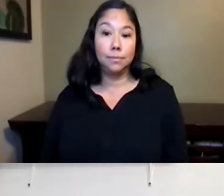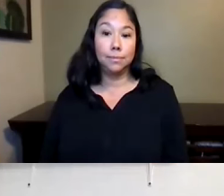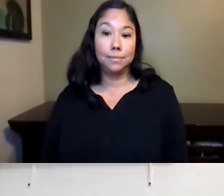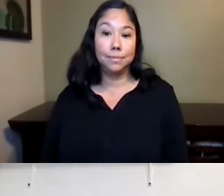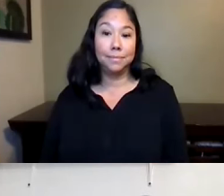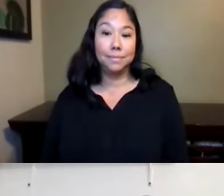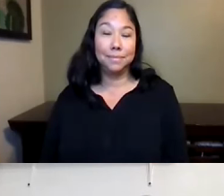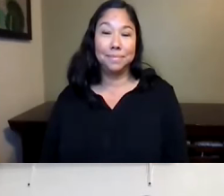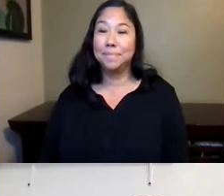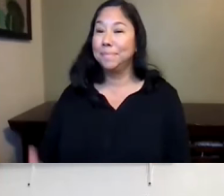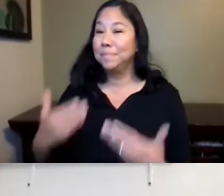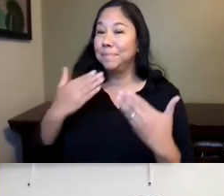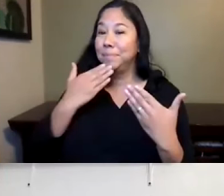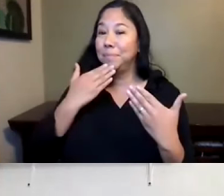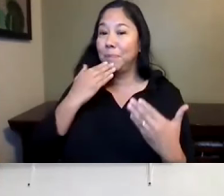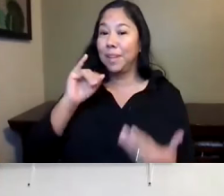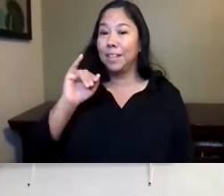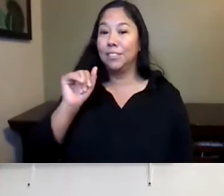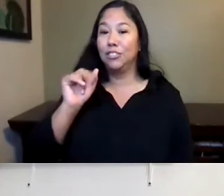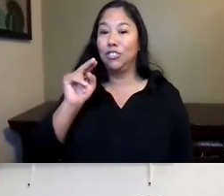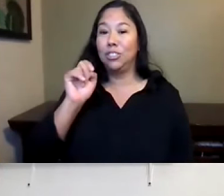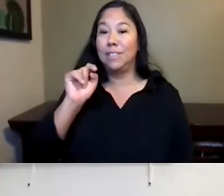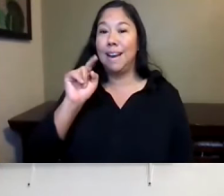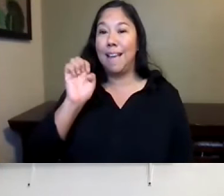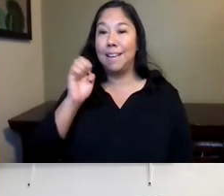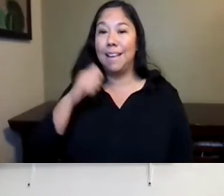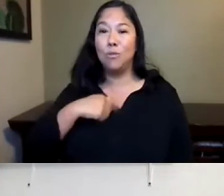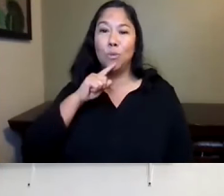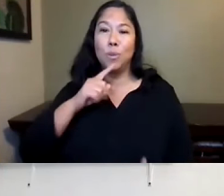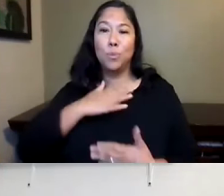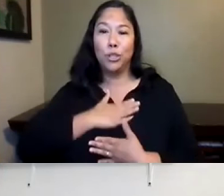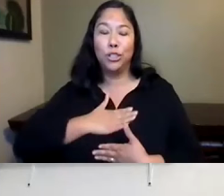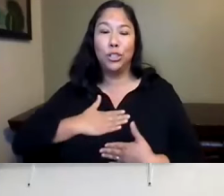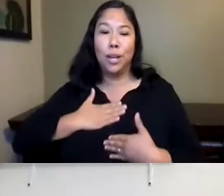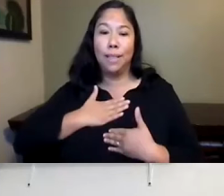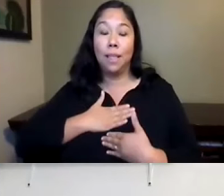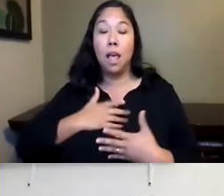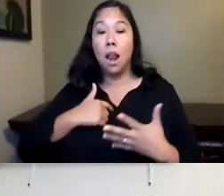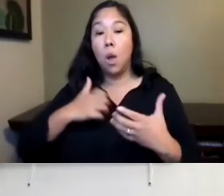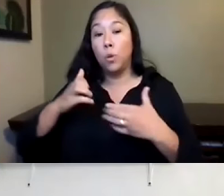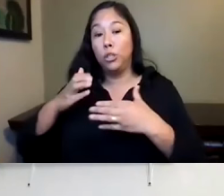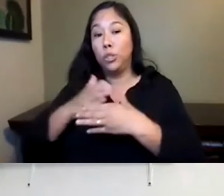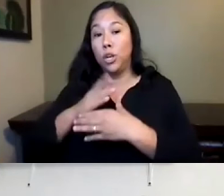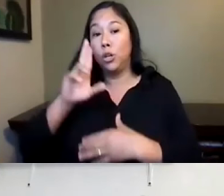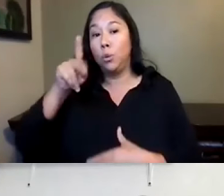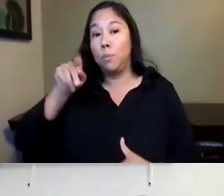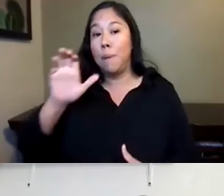I also want to share the UPAC website as well.